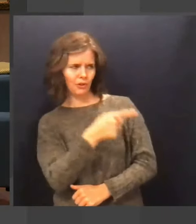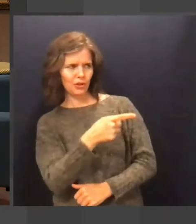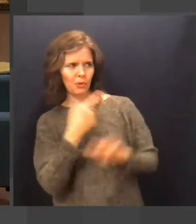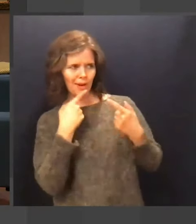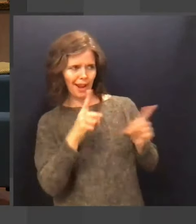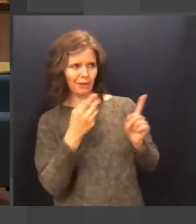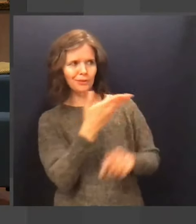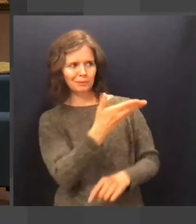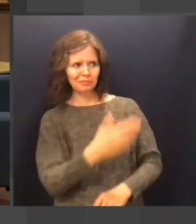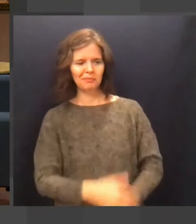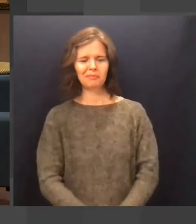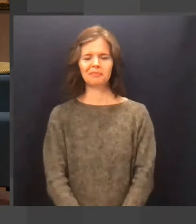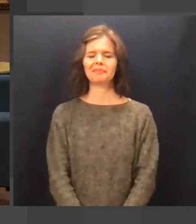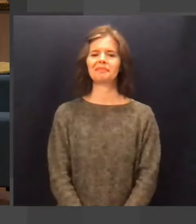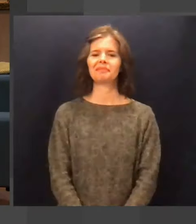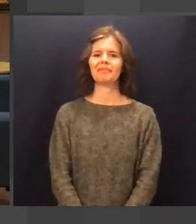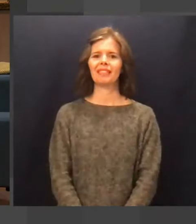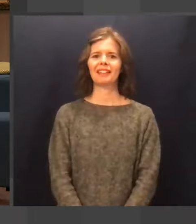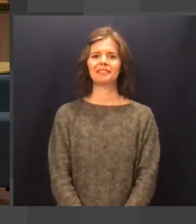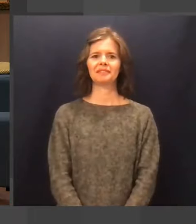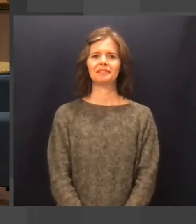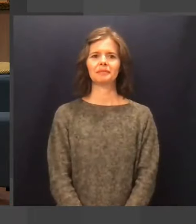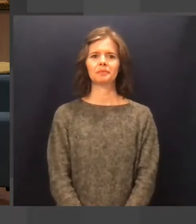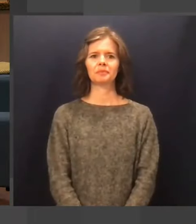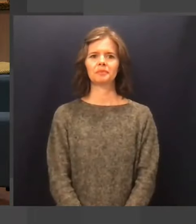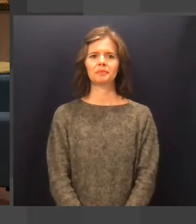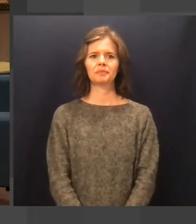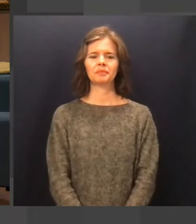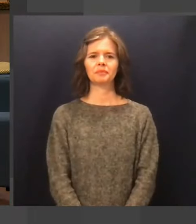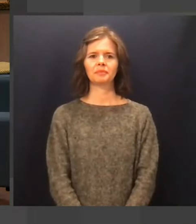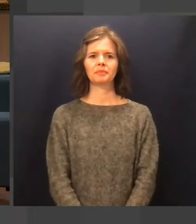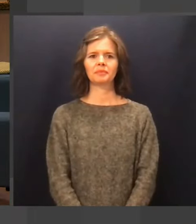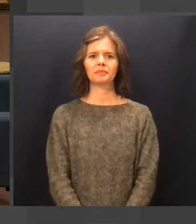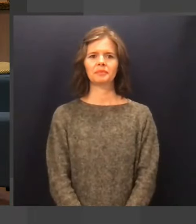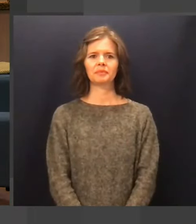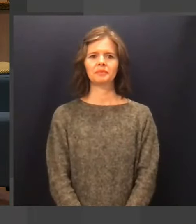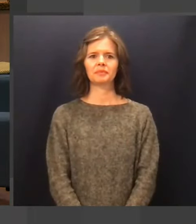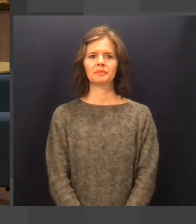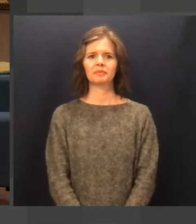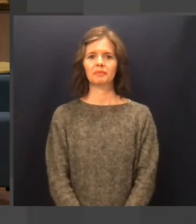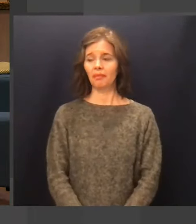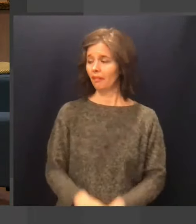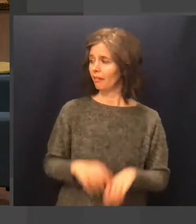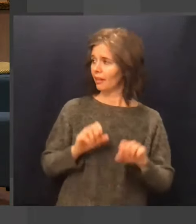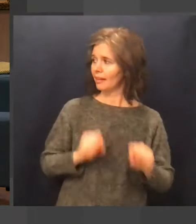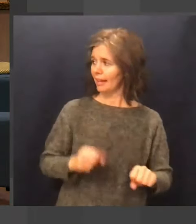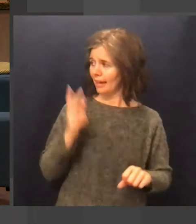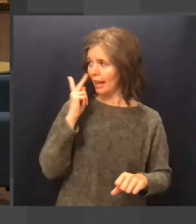YOU SHOULD ANNOUNCE THE WINNER.